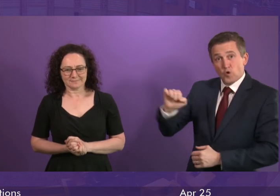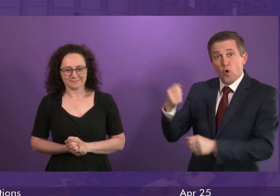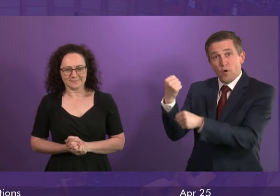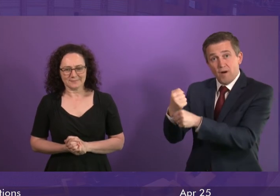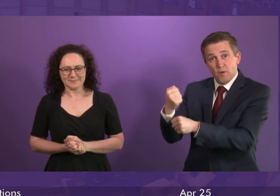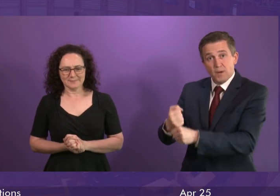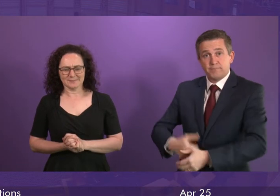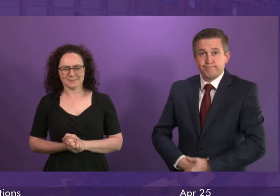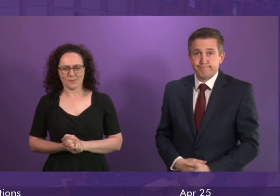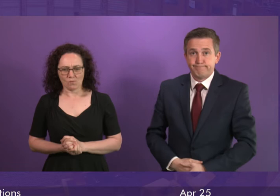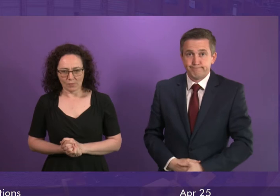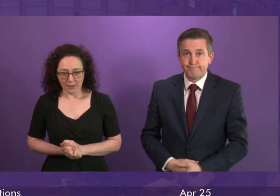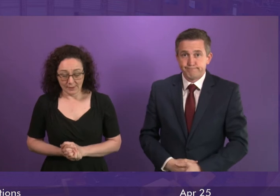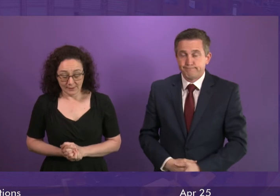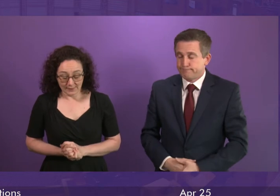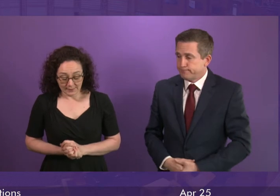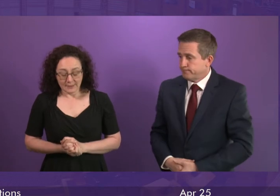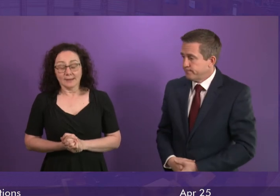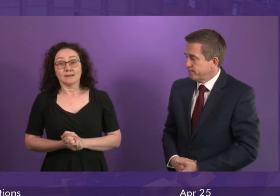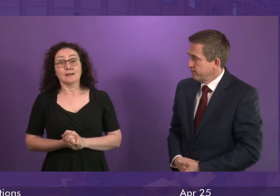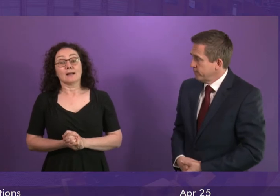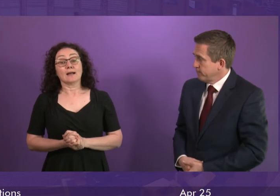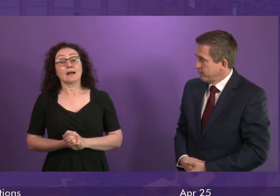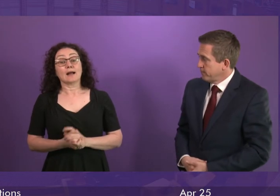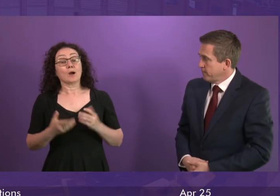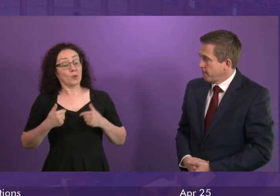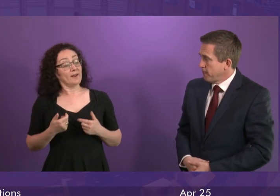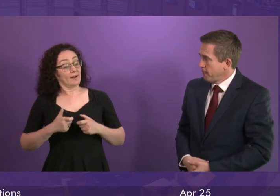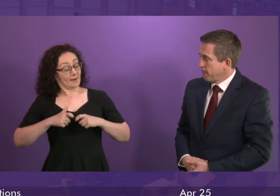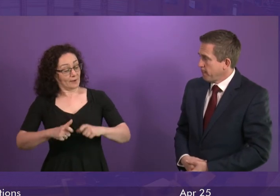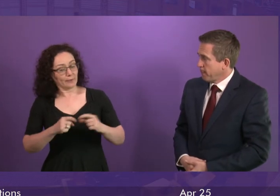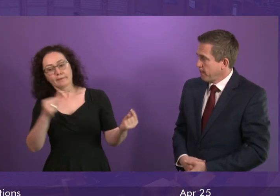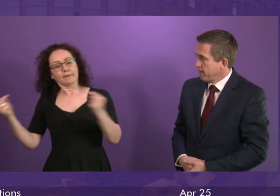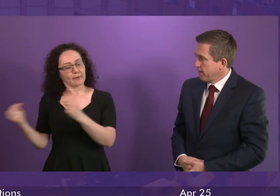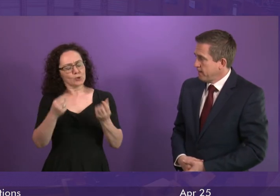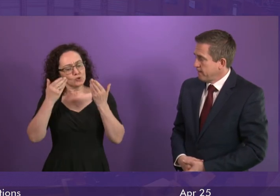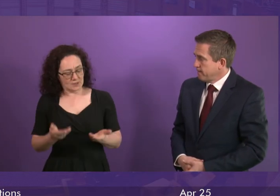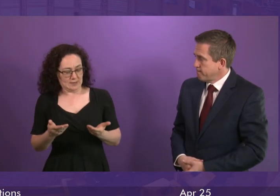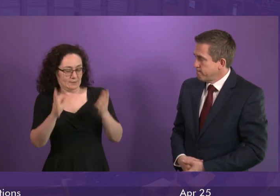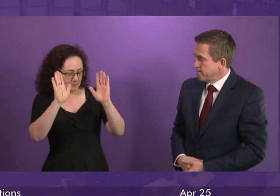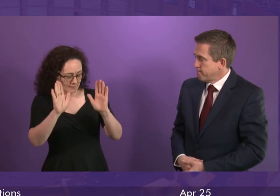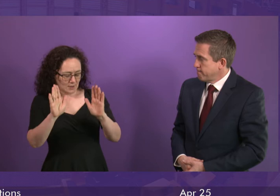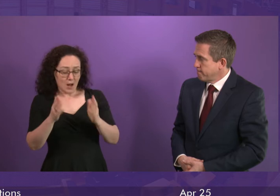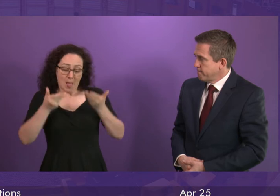The First Minister: As we debate these things, young people across